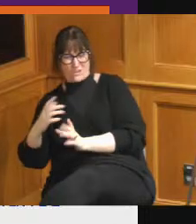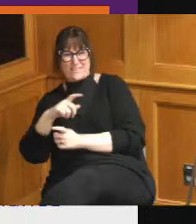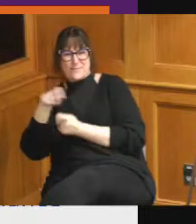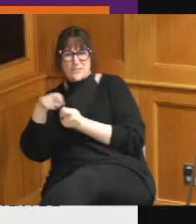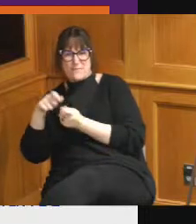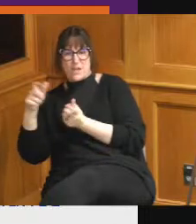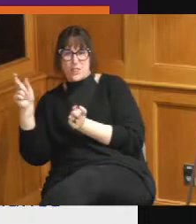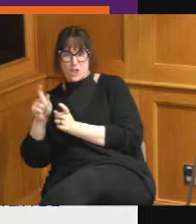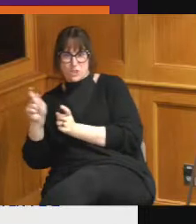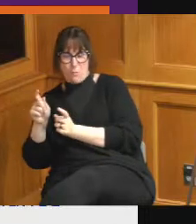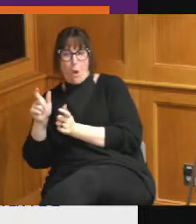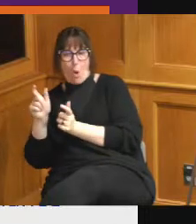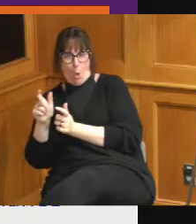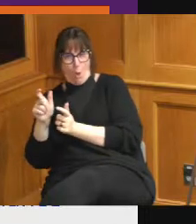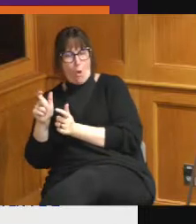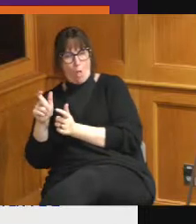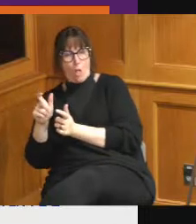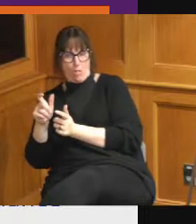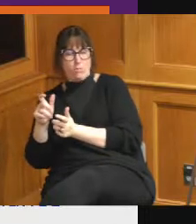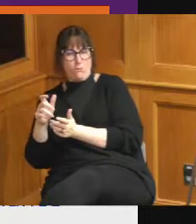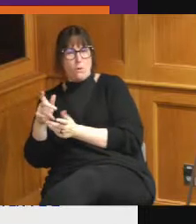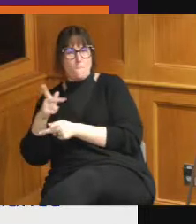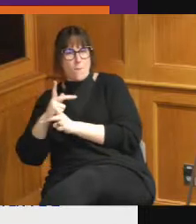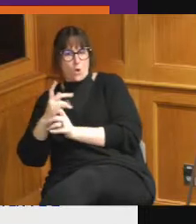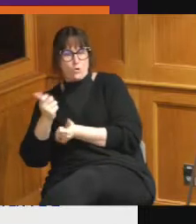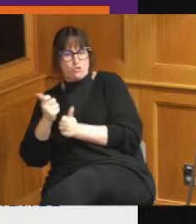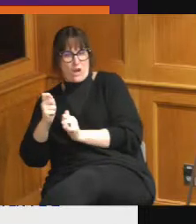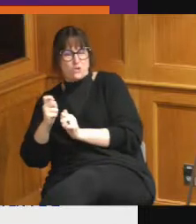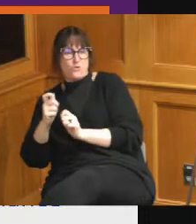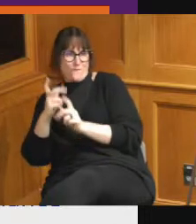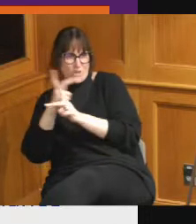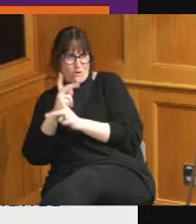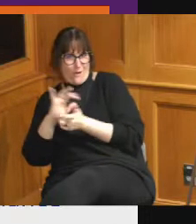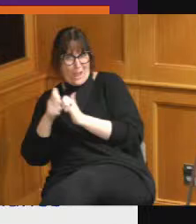who were trying to figure out how to get into this world and I put this bull up there county